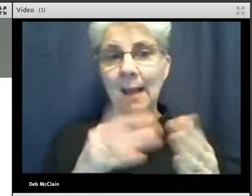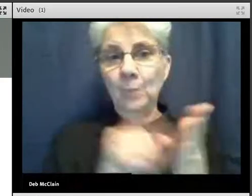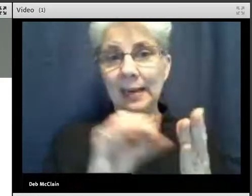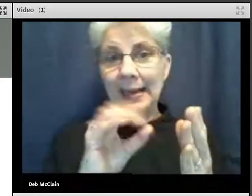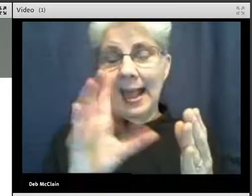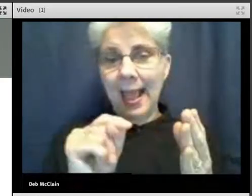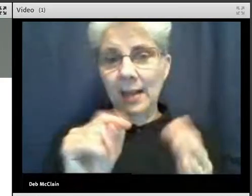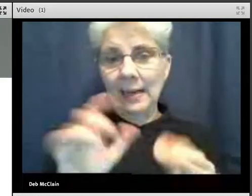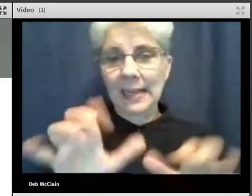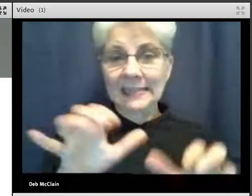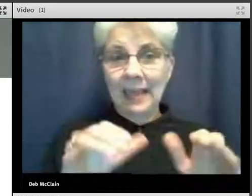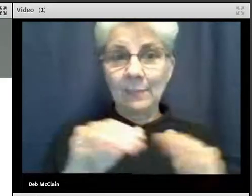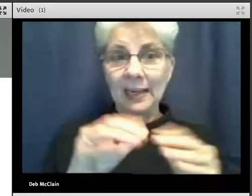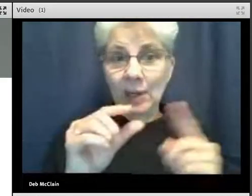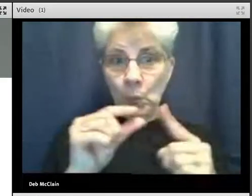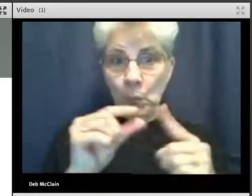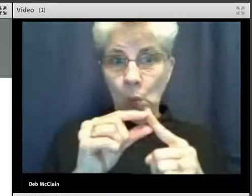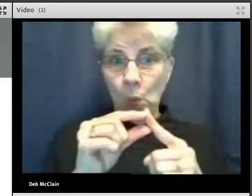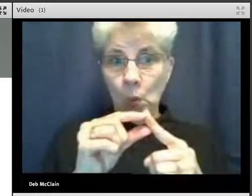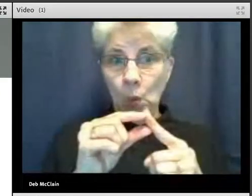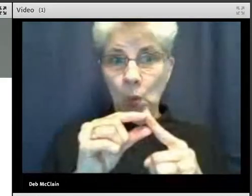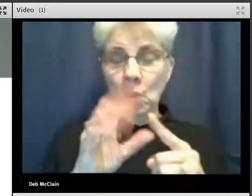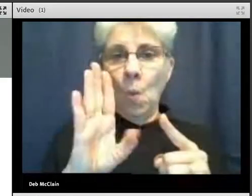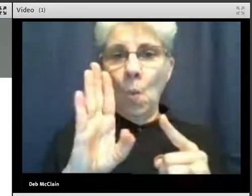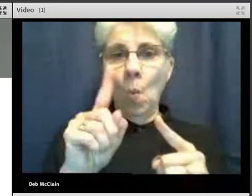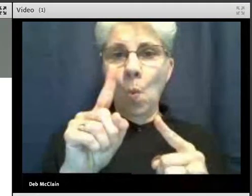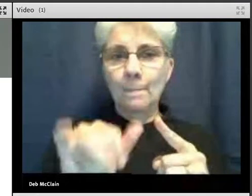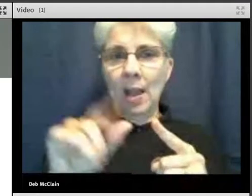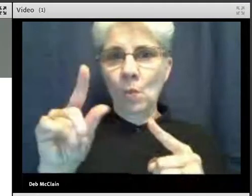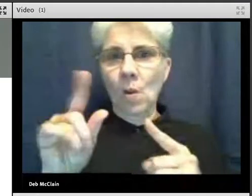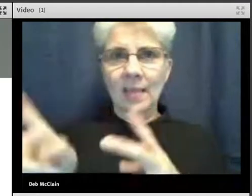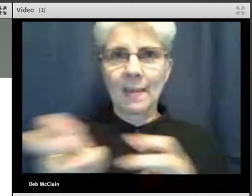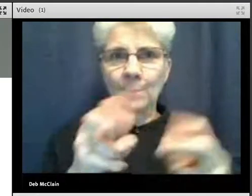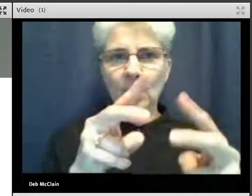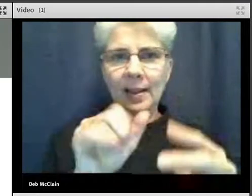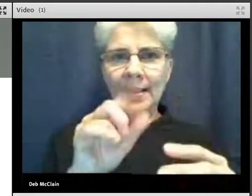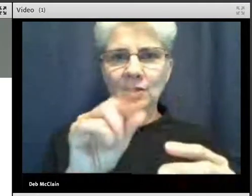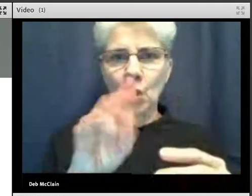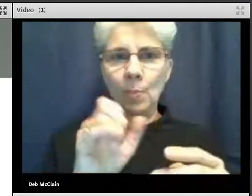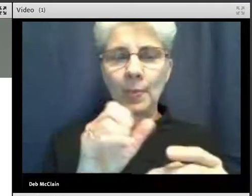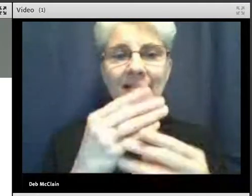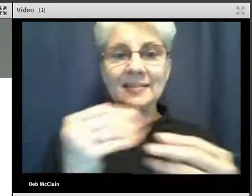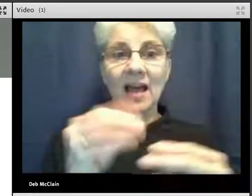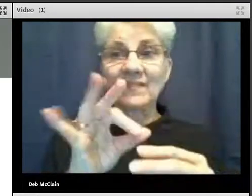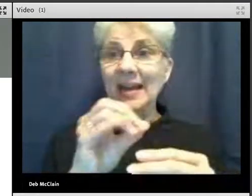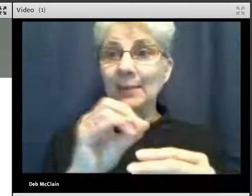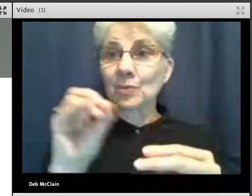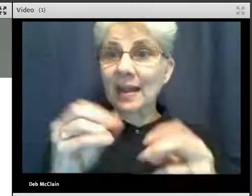I actually ended up printing it out, typing it into Word one by one and then bringing it back into Adobe,